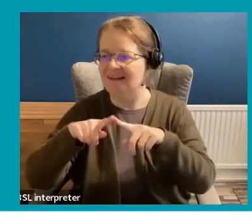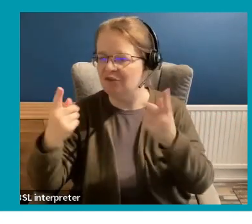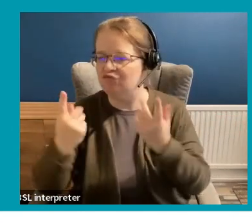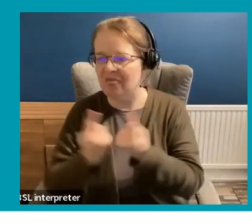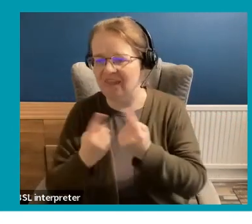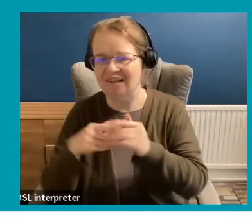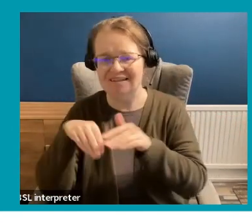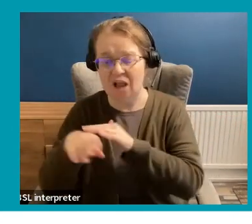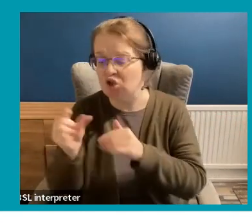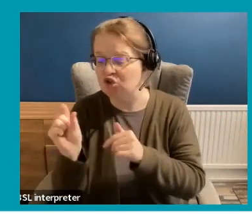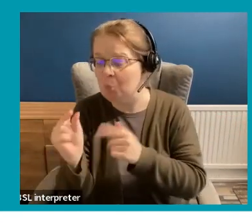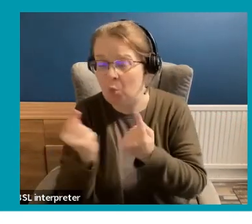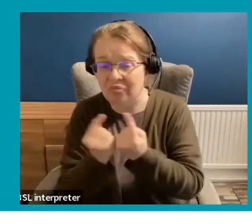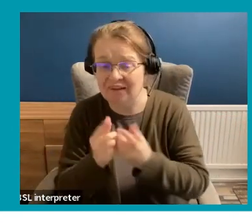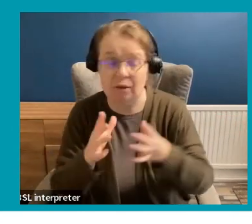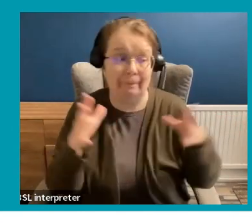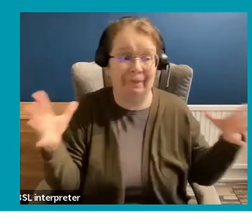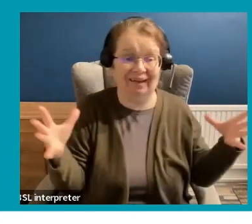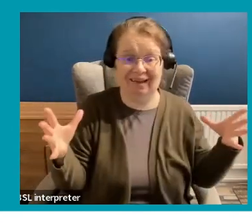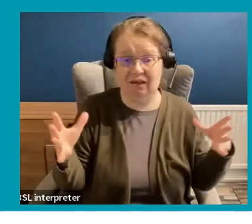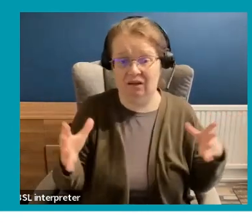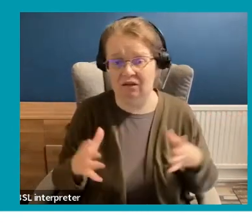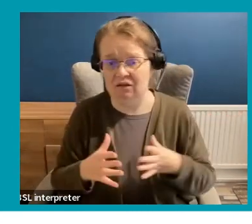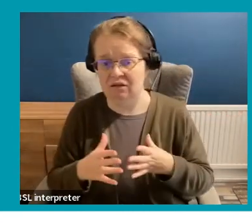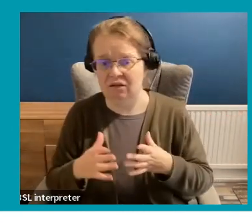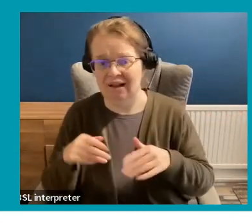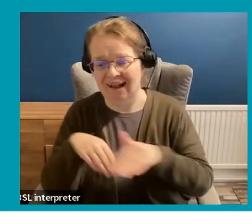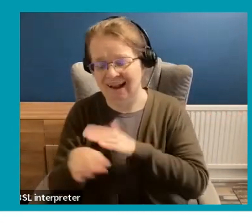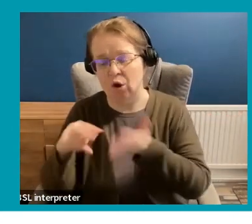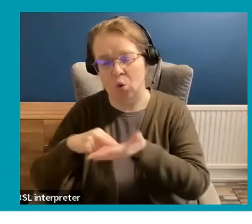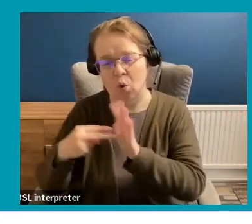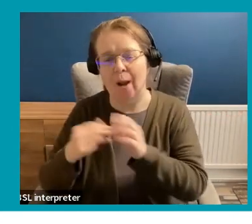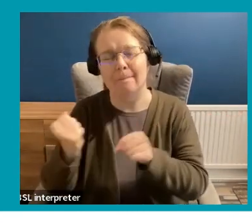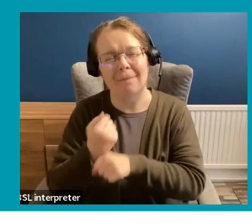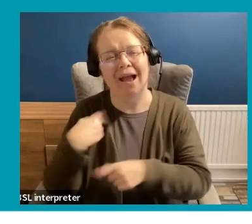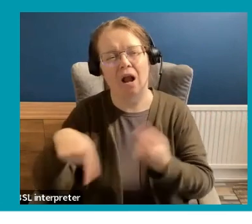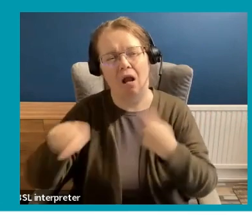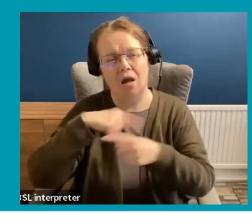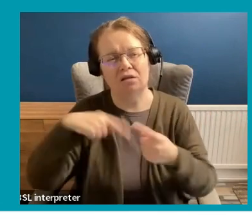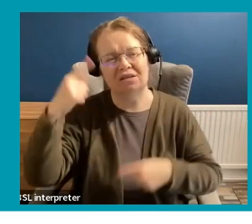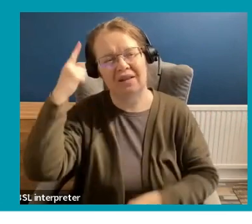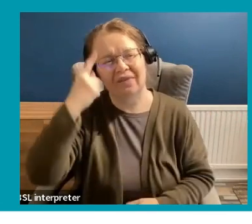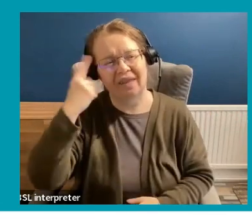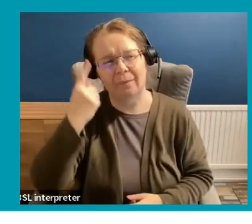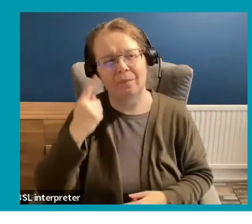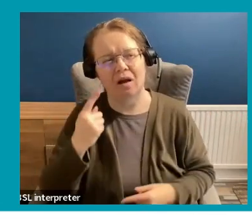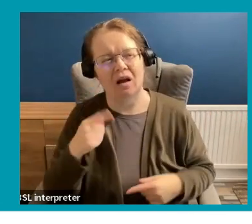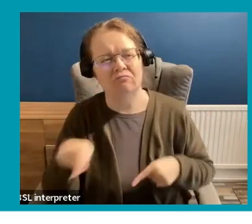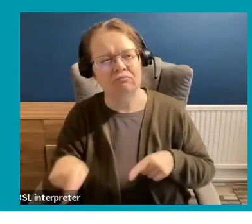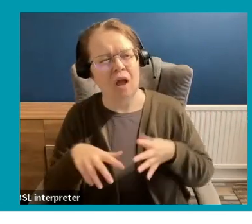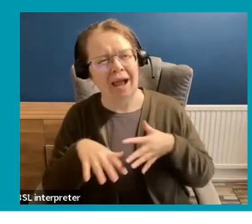be tiny and some which might be bigger which actually make us think about is this inclusive for everybody?